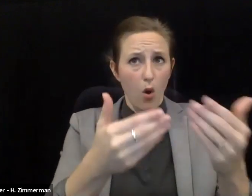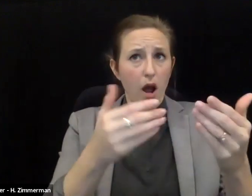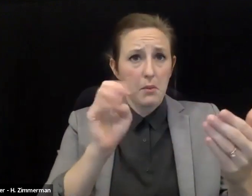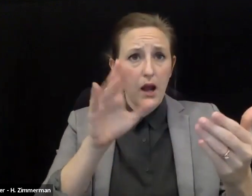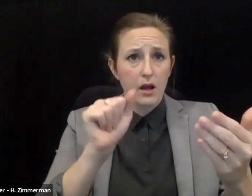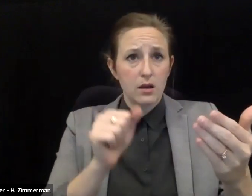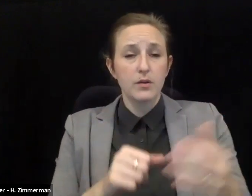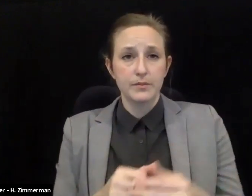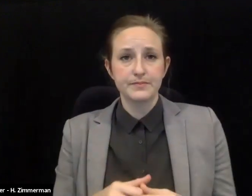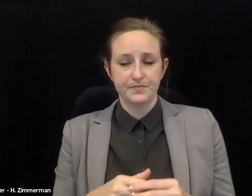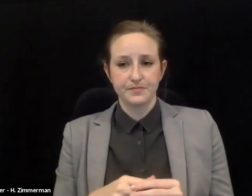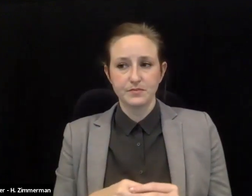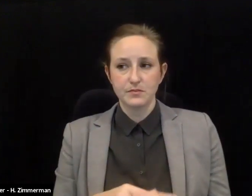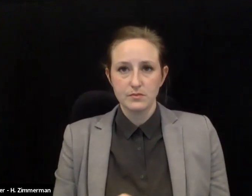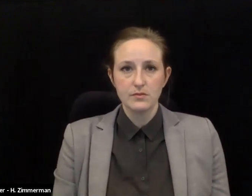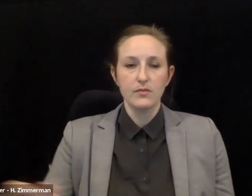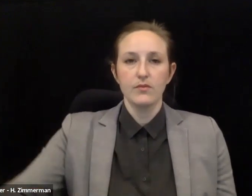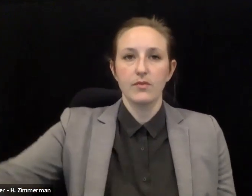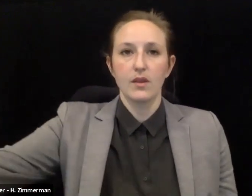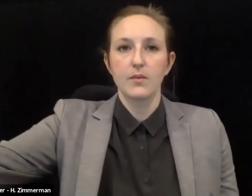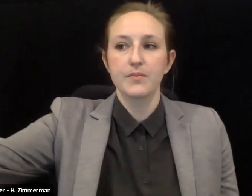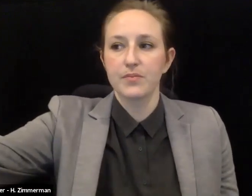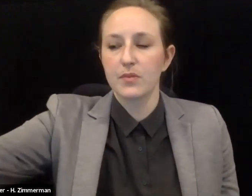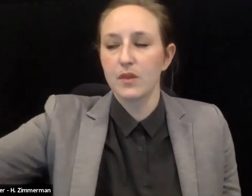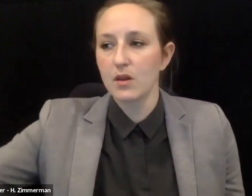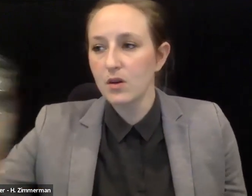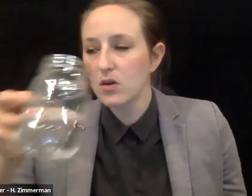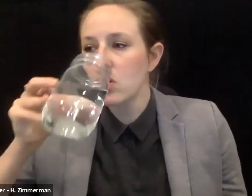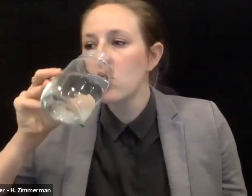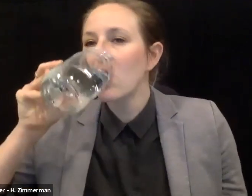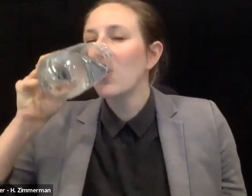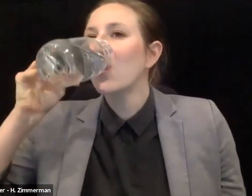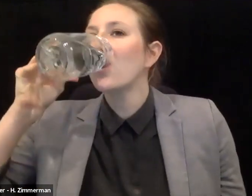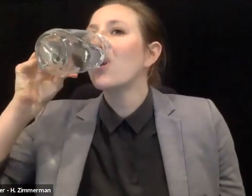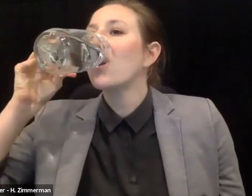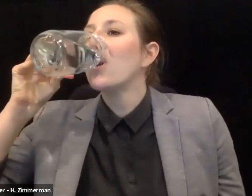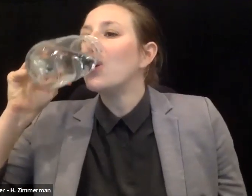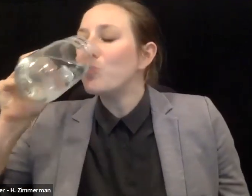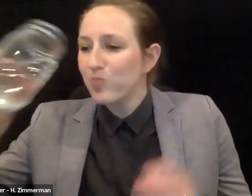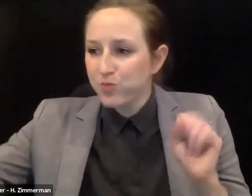Rebecca Berman, American Councils (NSLI-Y): Oh, okay. So just address the comment in. In addition, a platform. Also think about